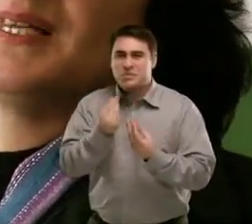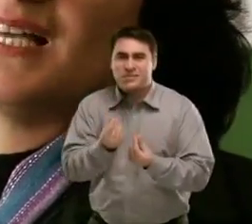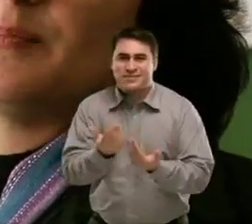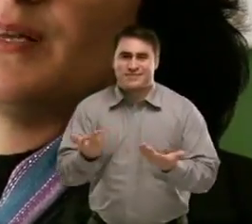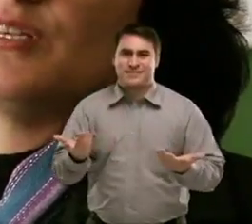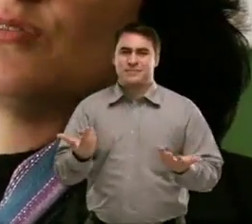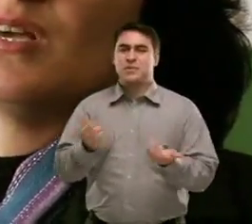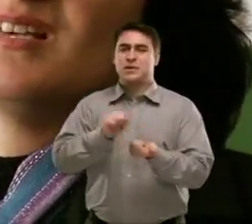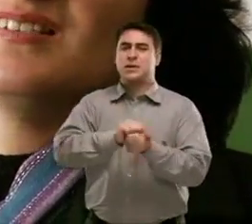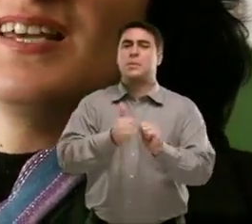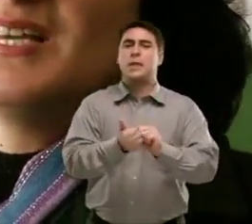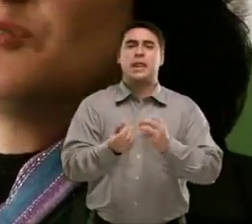If I have no contact with students,